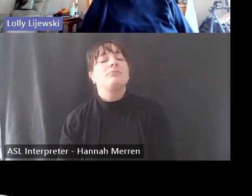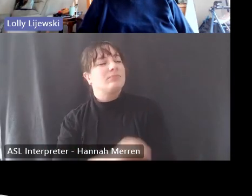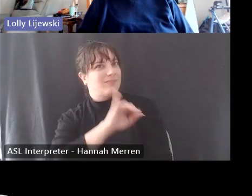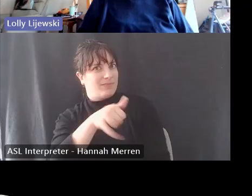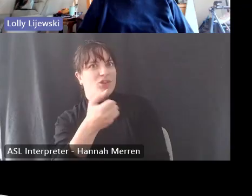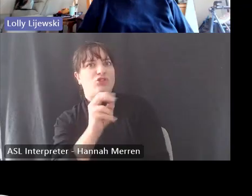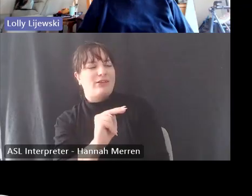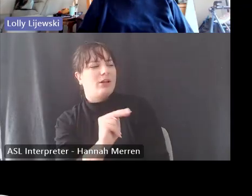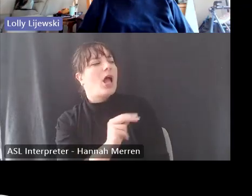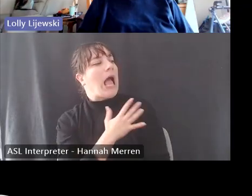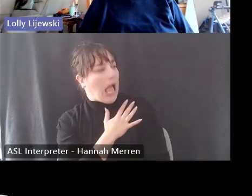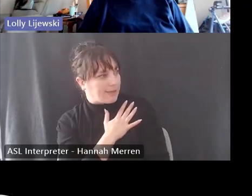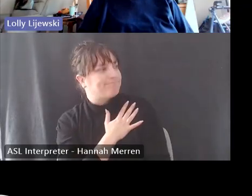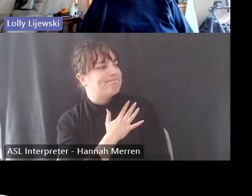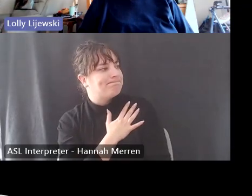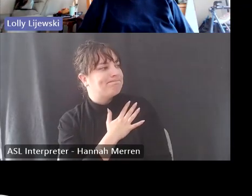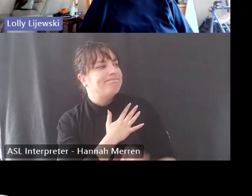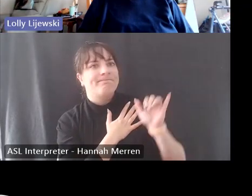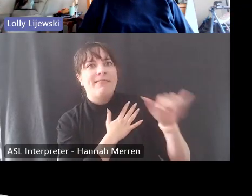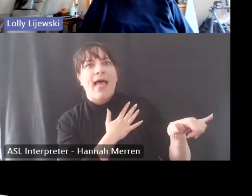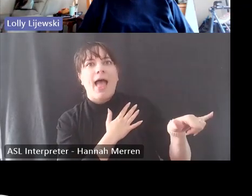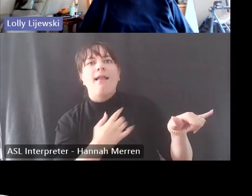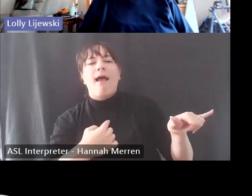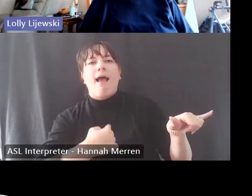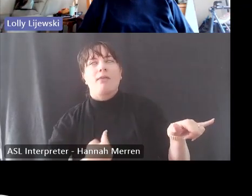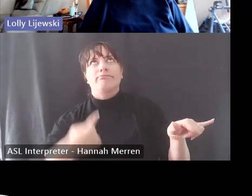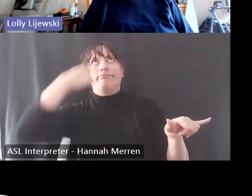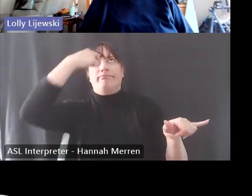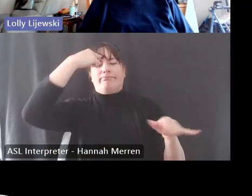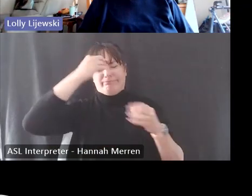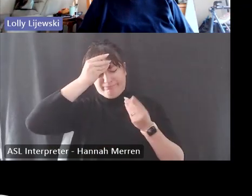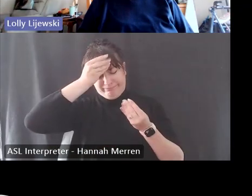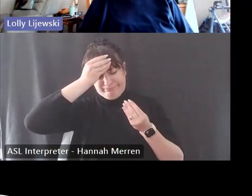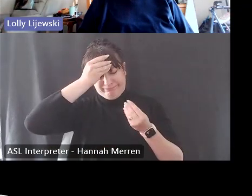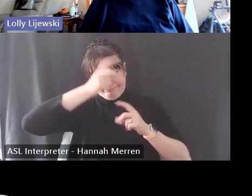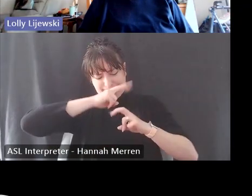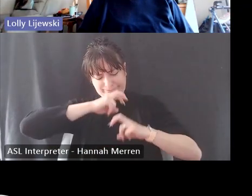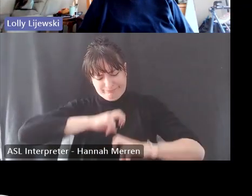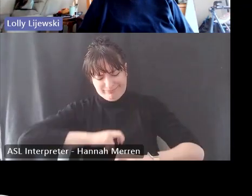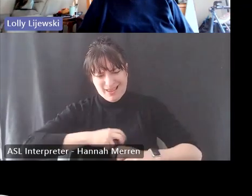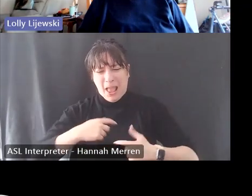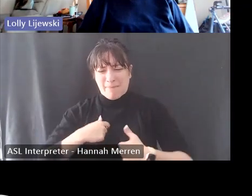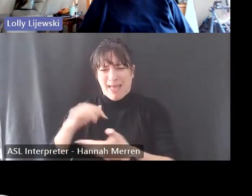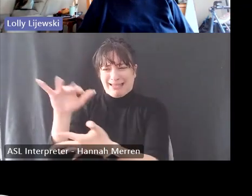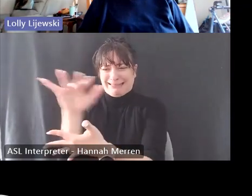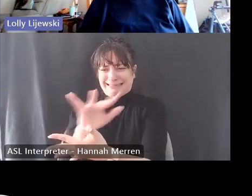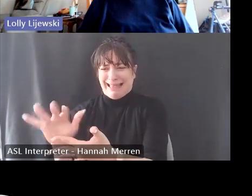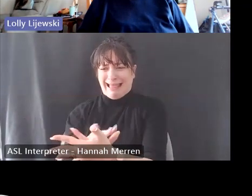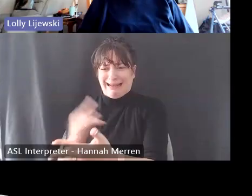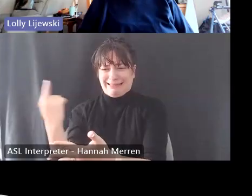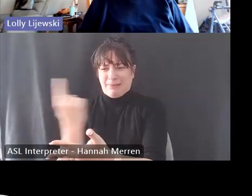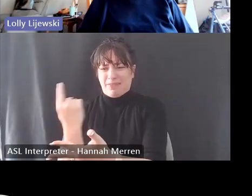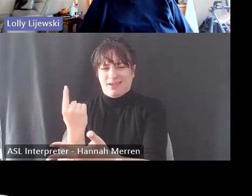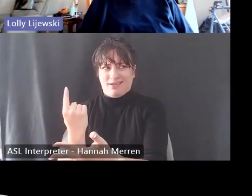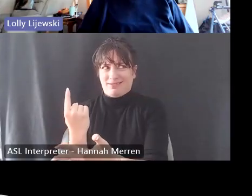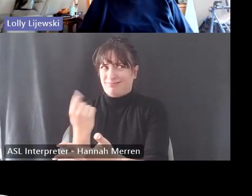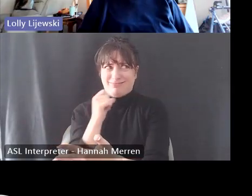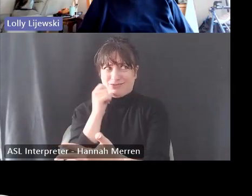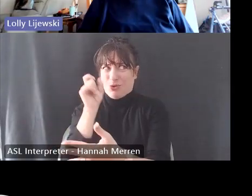Am I designing the map out of the need for the map out? This was an approach.